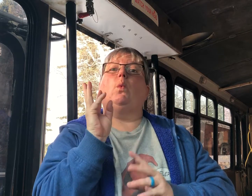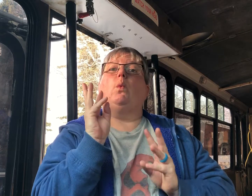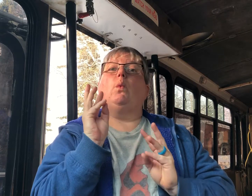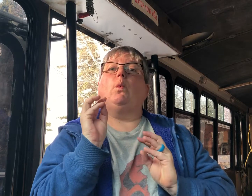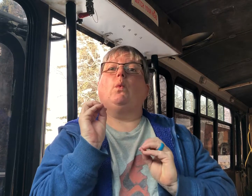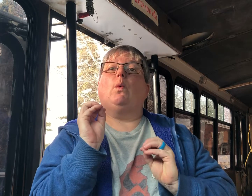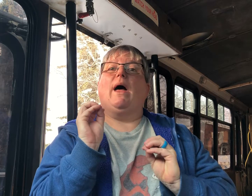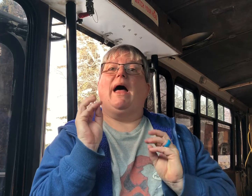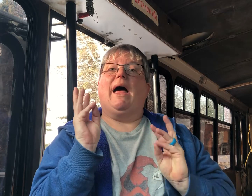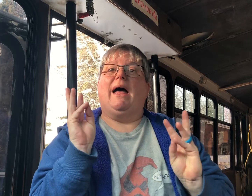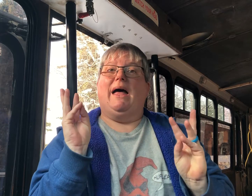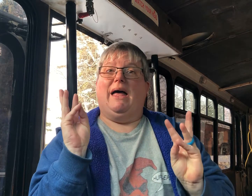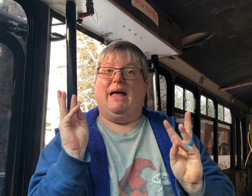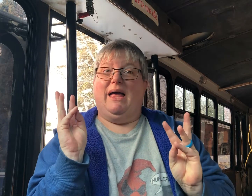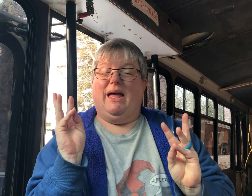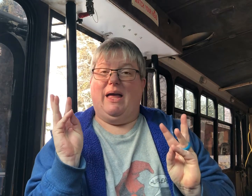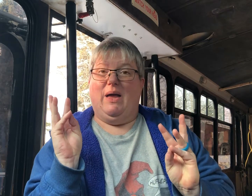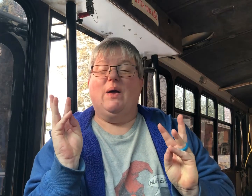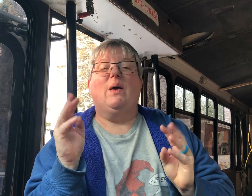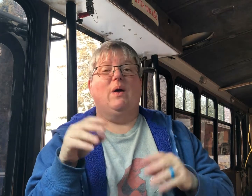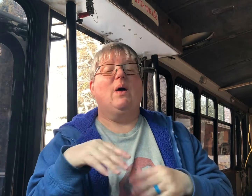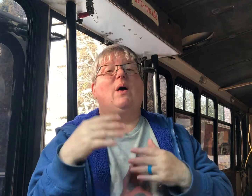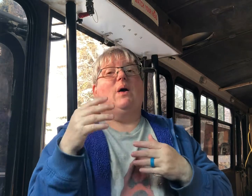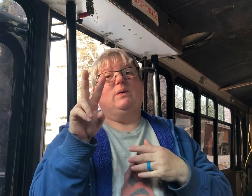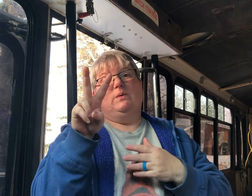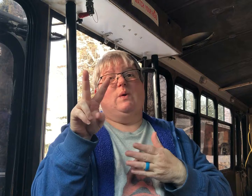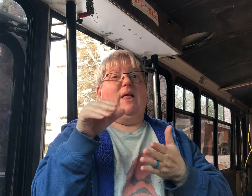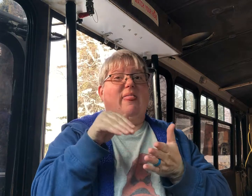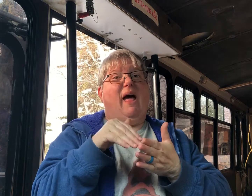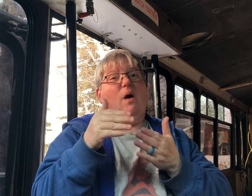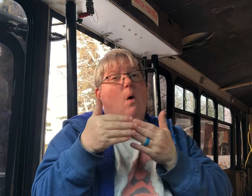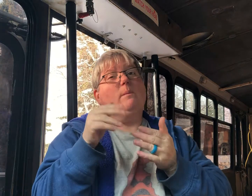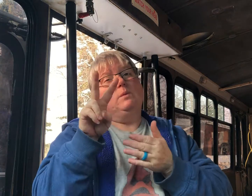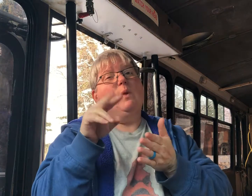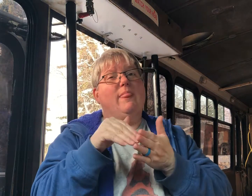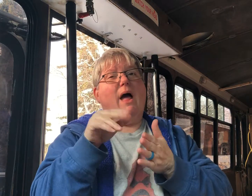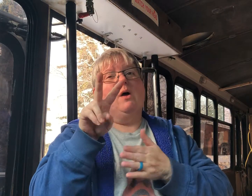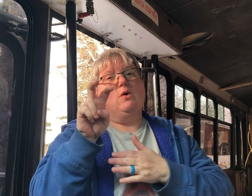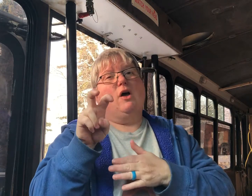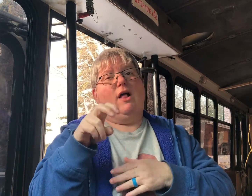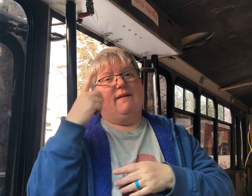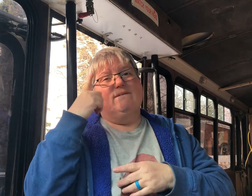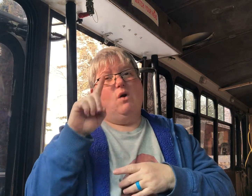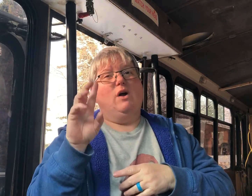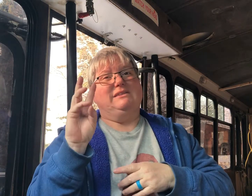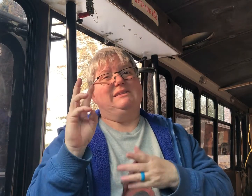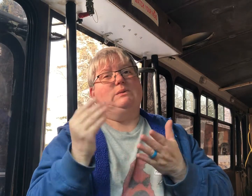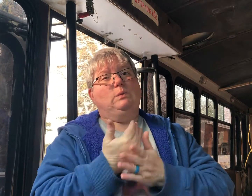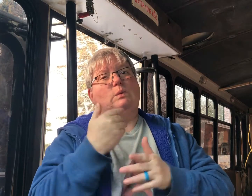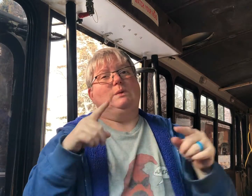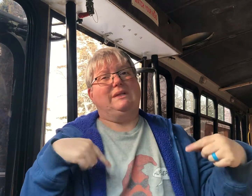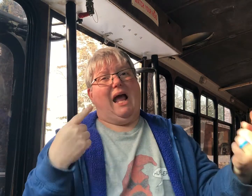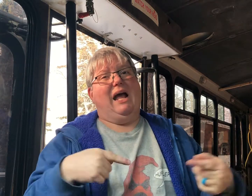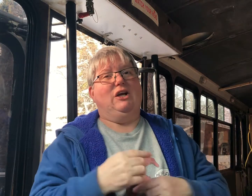Whoo! WOW! $2 thou... well almost $2,200 for six new tires!